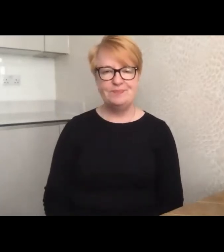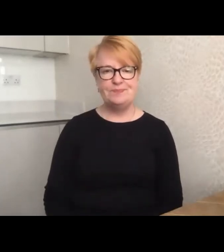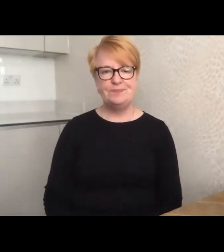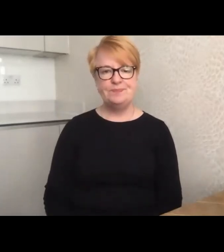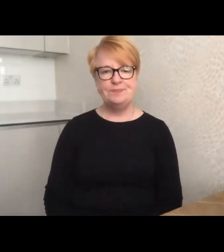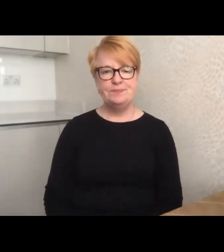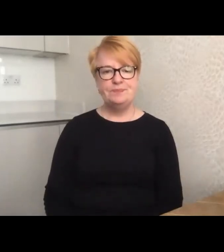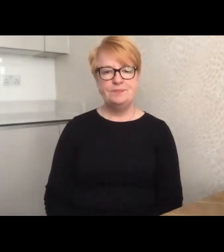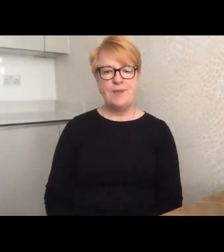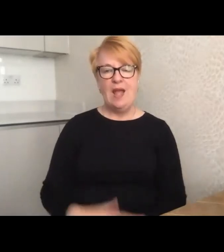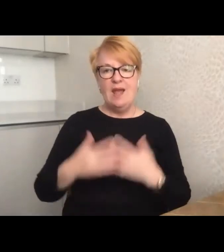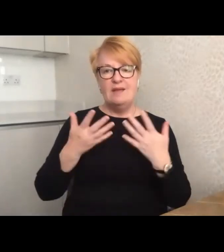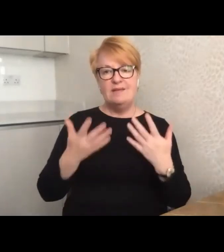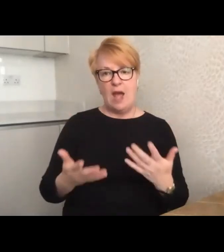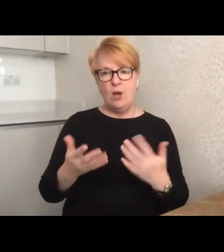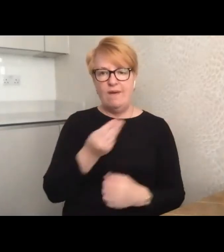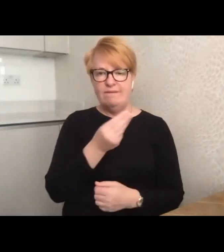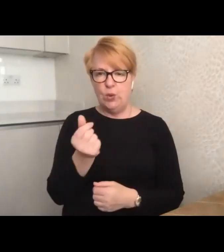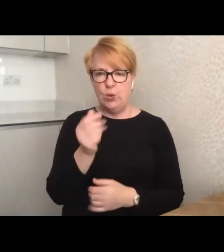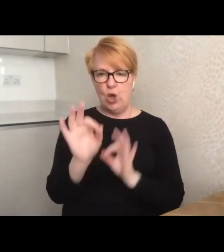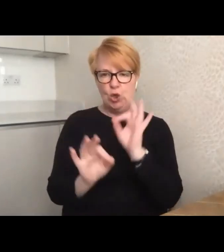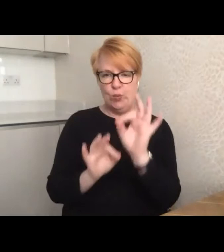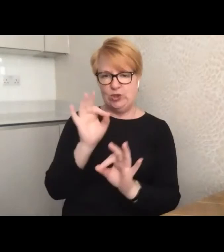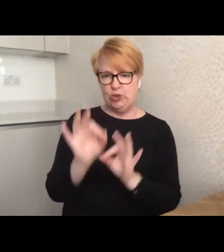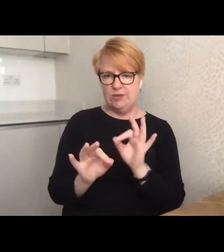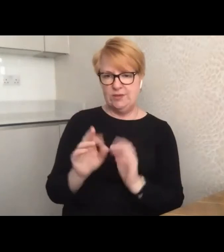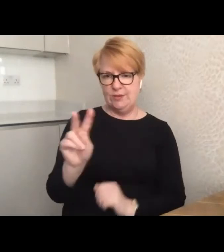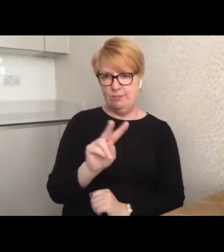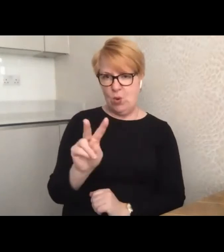the two of you, and I'll move straight to Nephertiti for the first one.